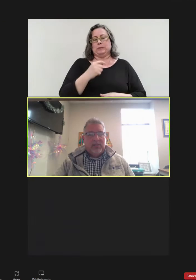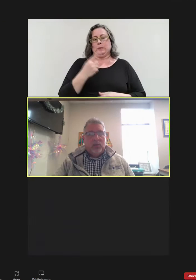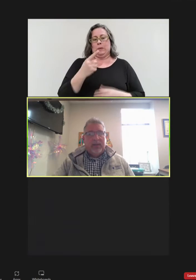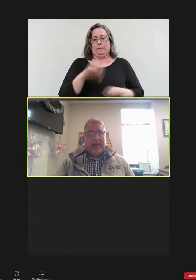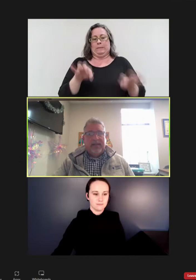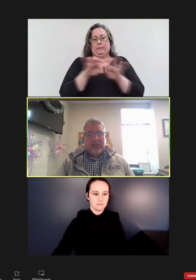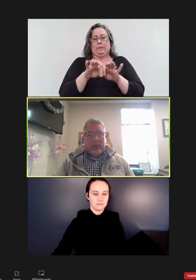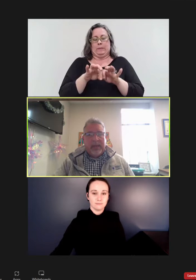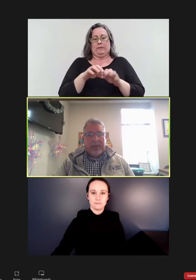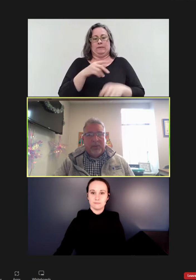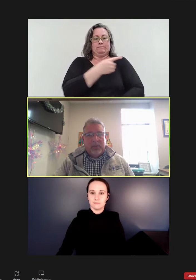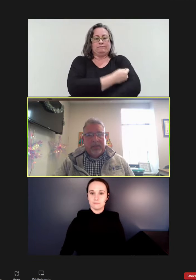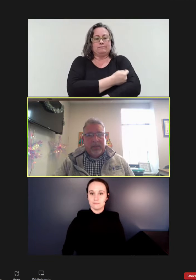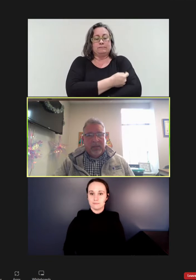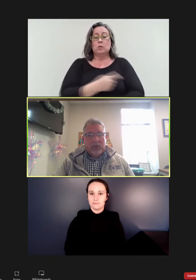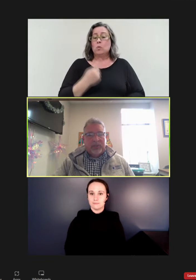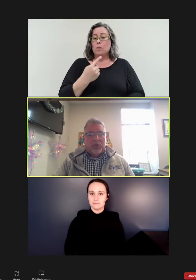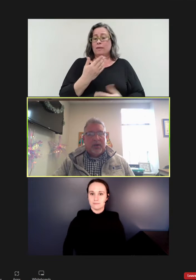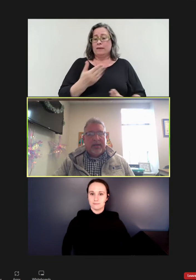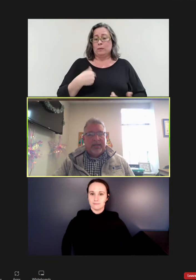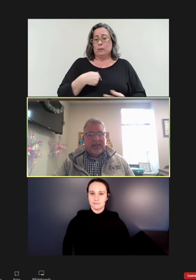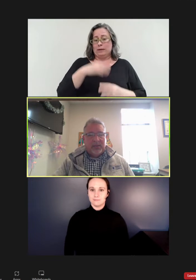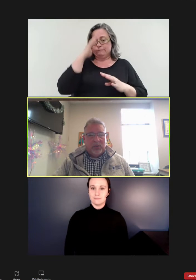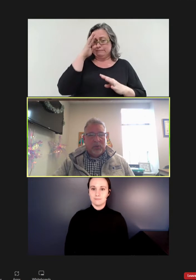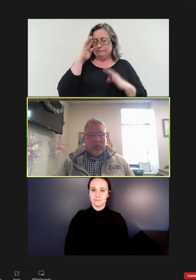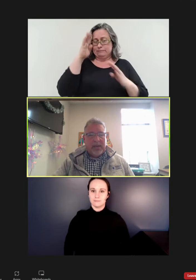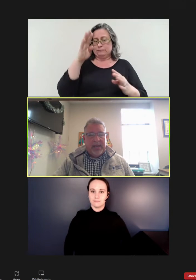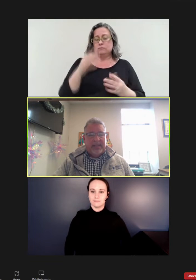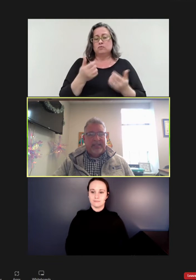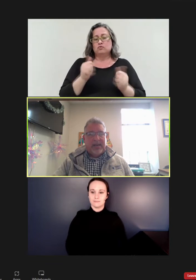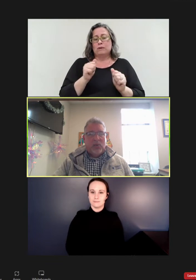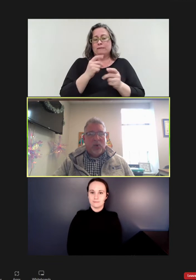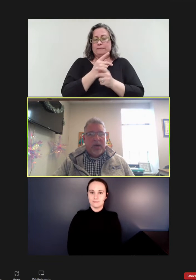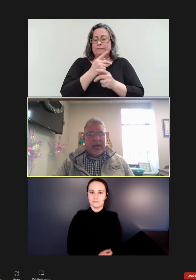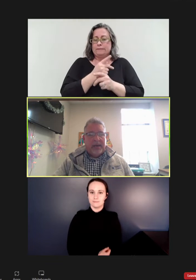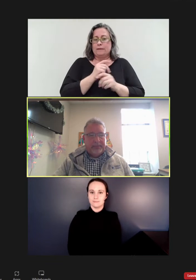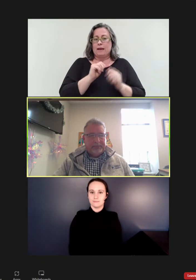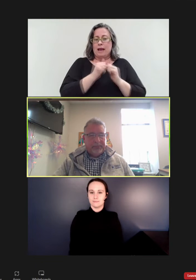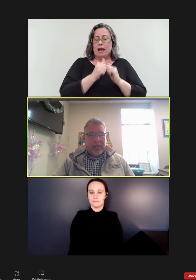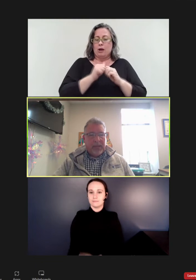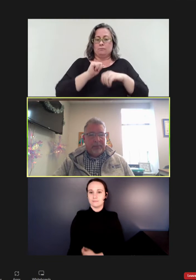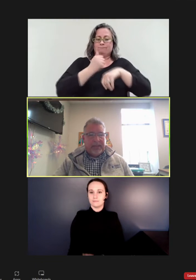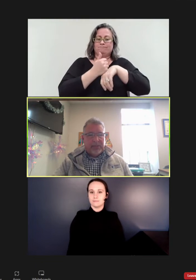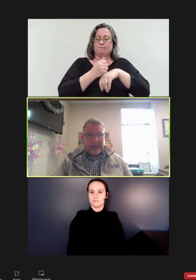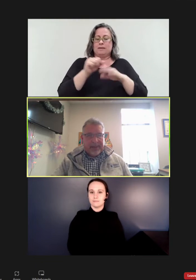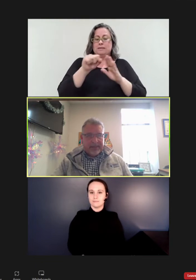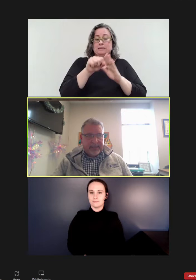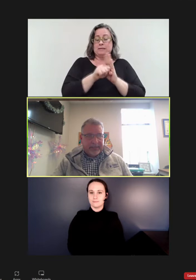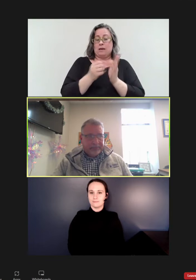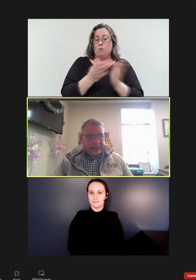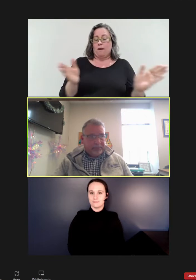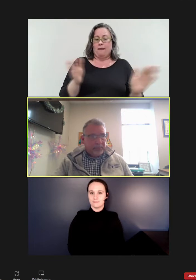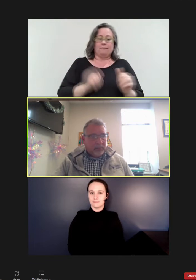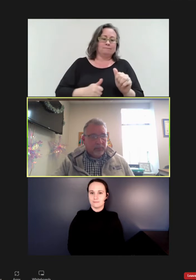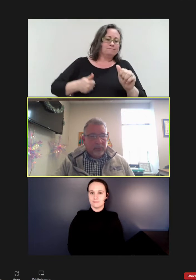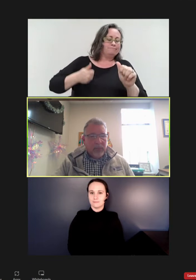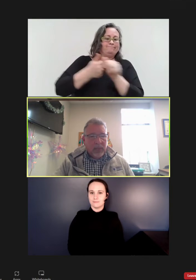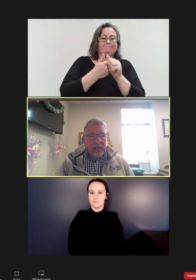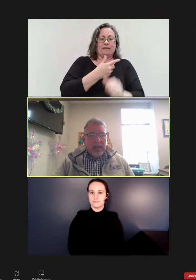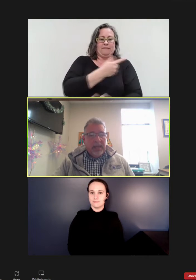So, one of the things that we came up with was trying to do a statewide catch-up vaccine.